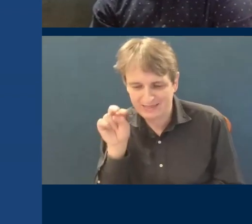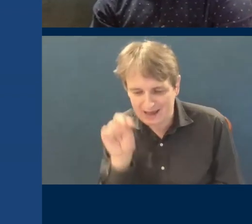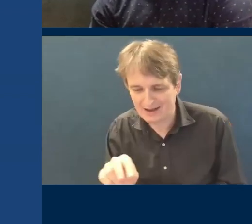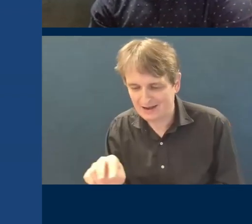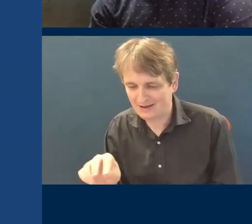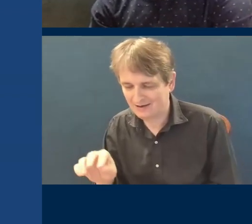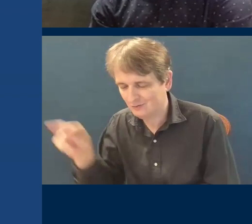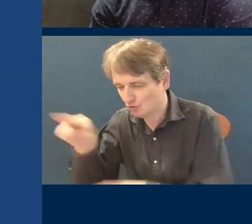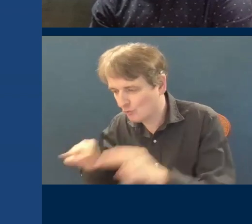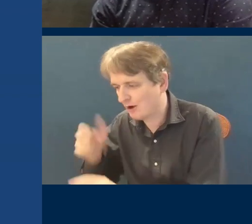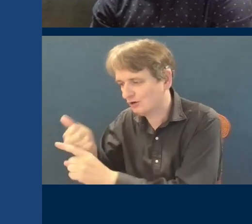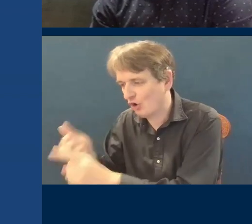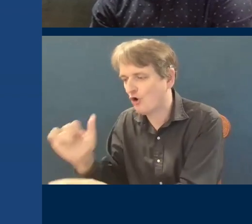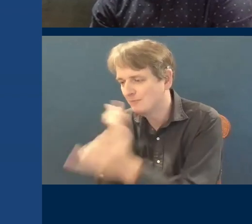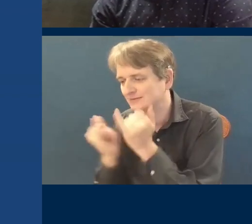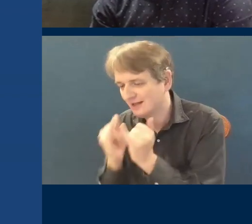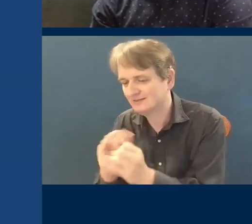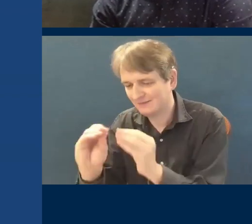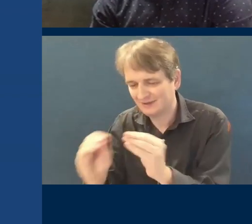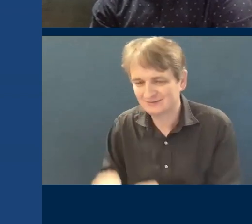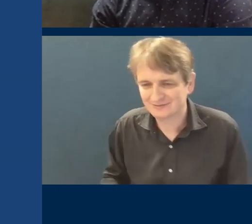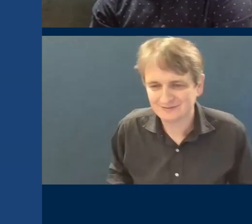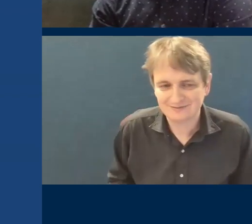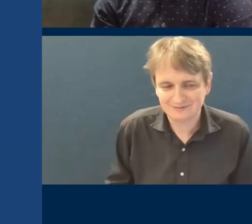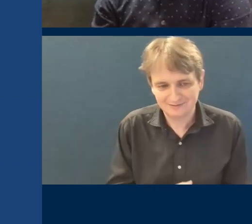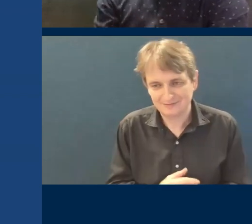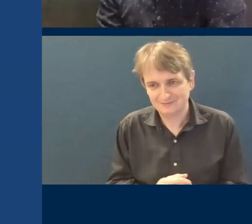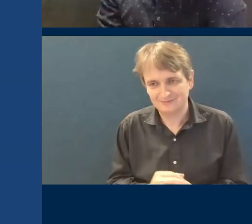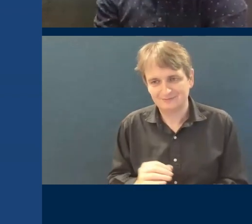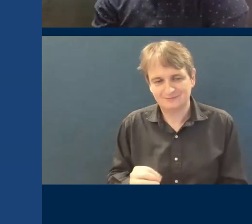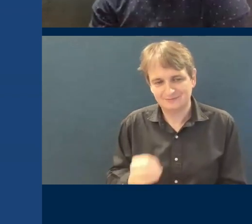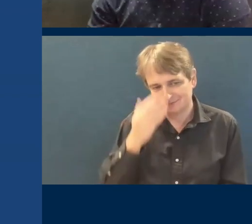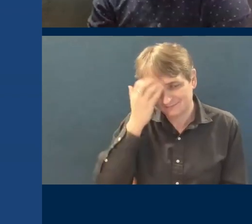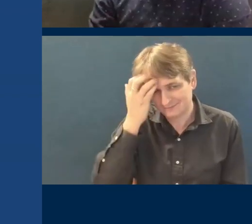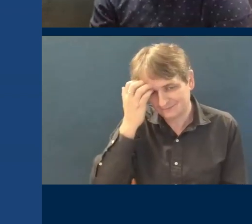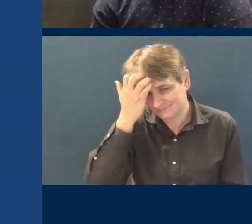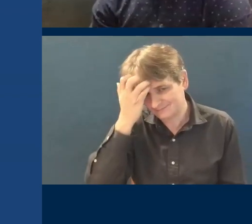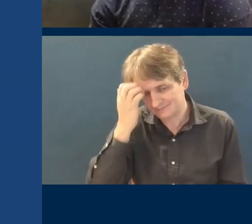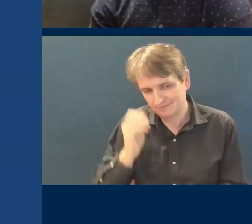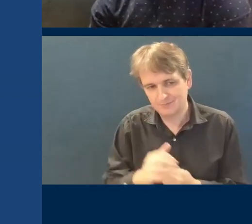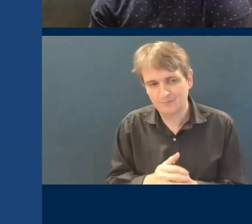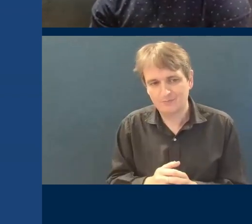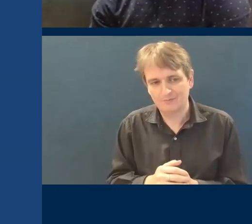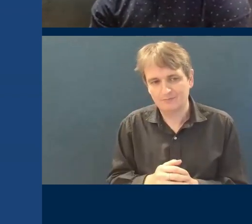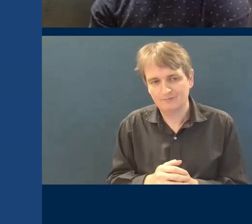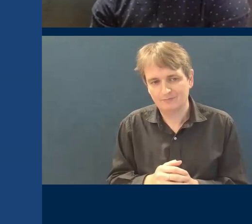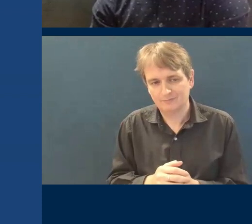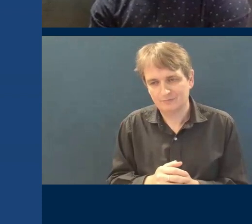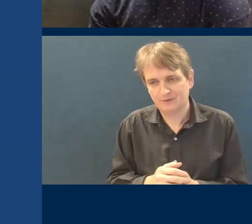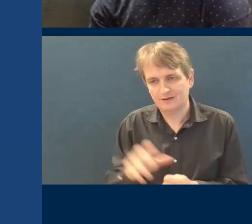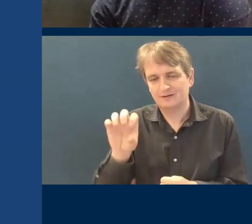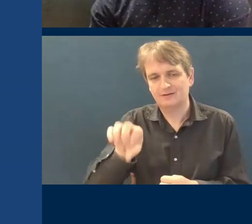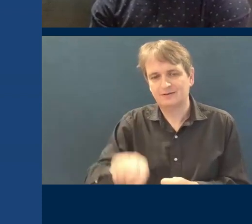If you're with a person who's definitely hard hearing is using caption, make sure that you are also part of actively identifying mistakes and correcting them as they pop up.